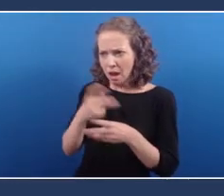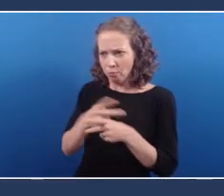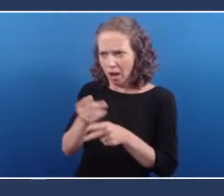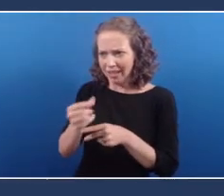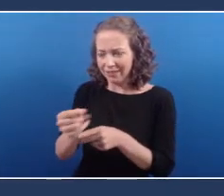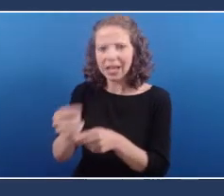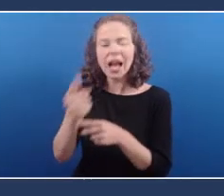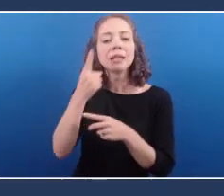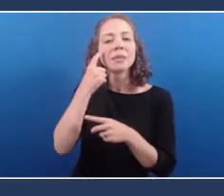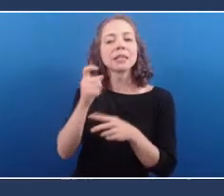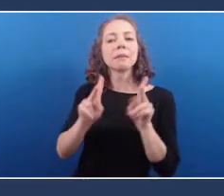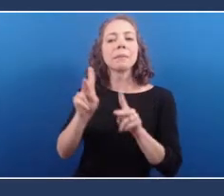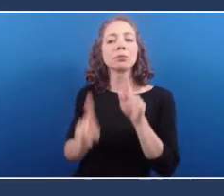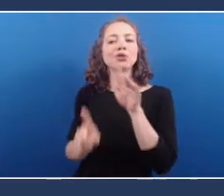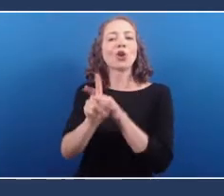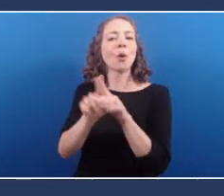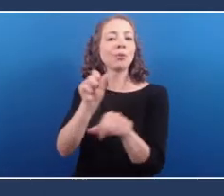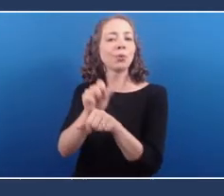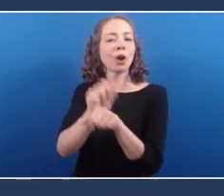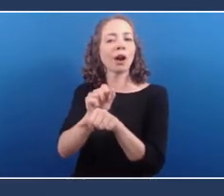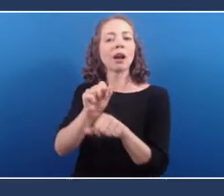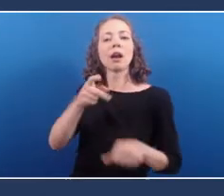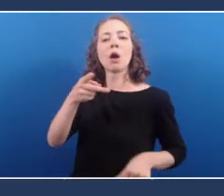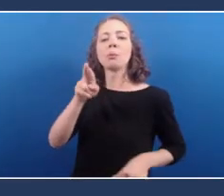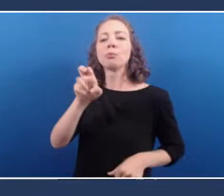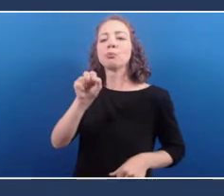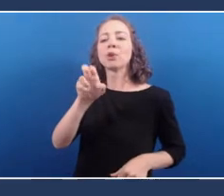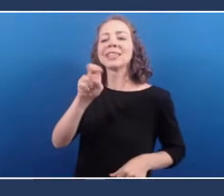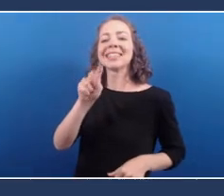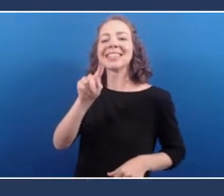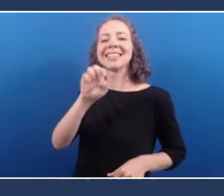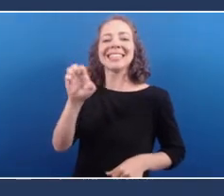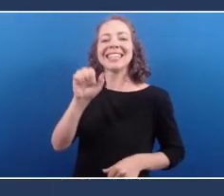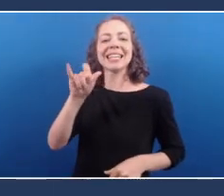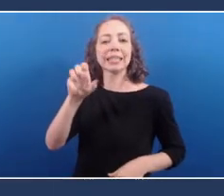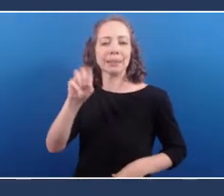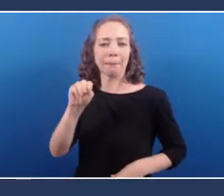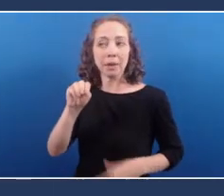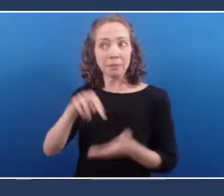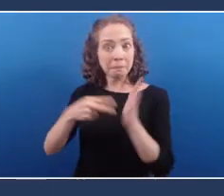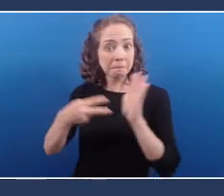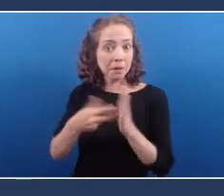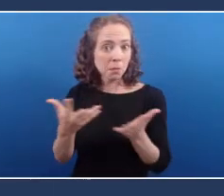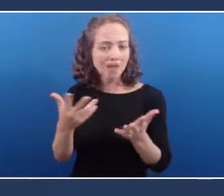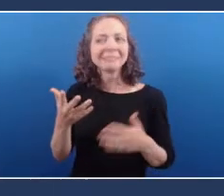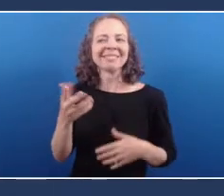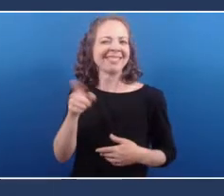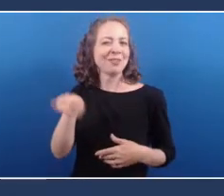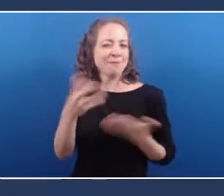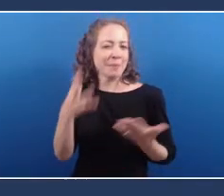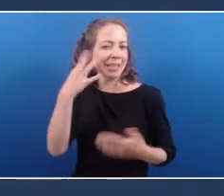And I am sure you’ve all had this experience of coming to work, being online, being ready to work